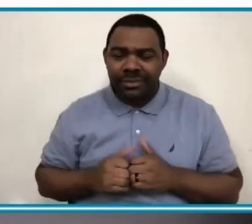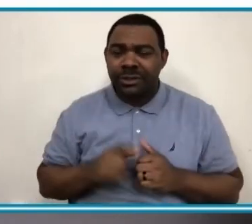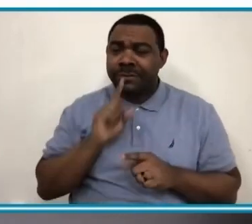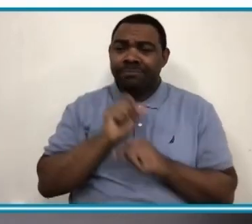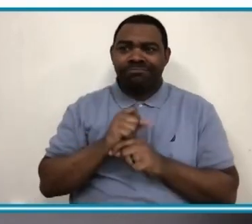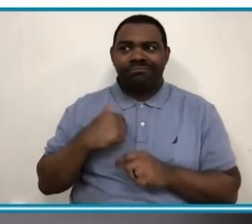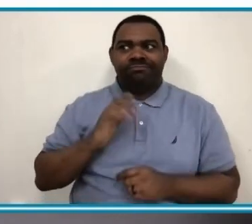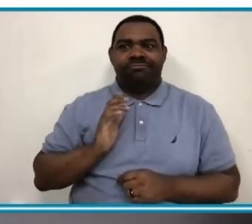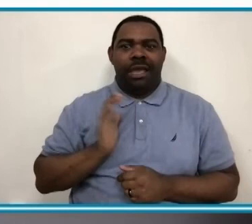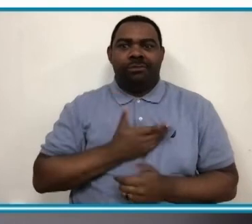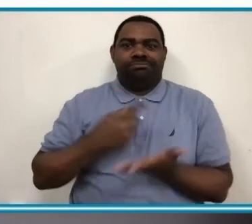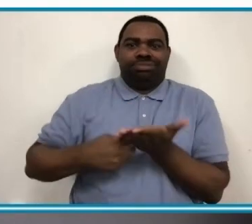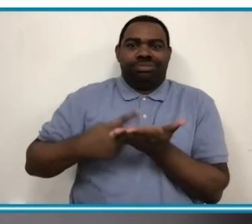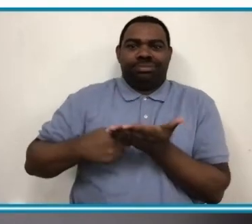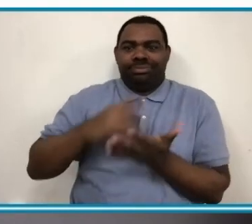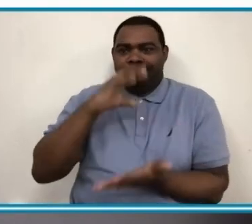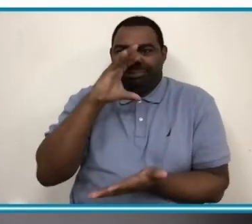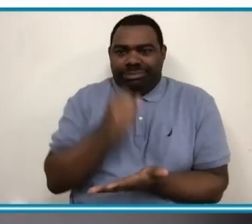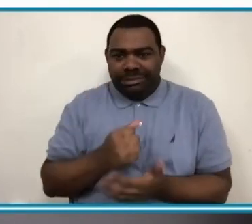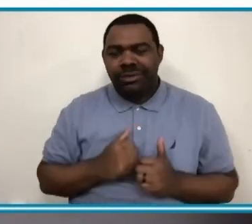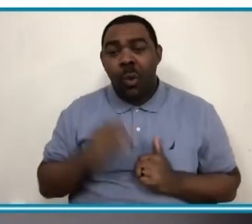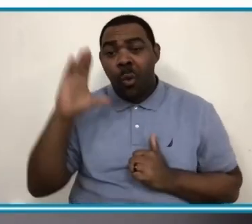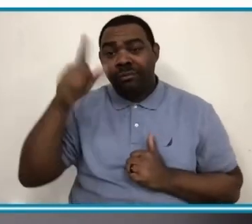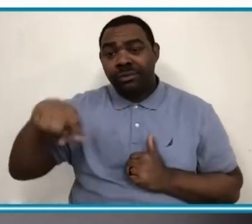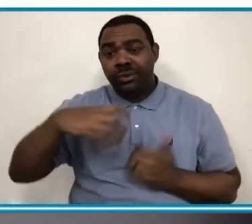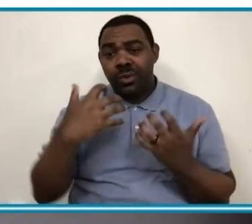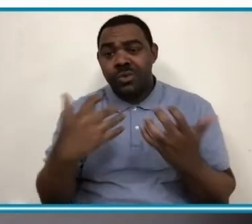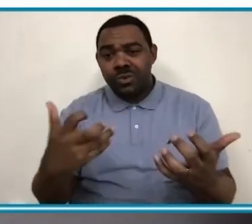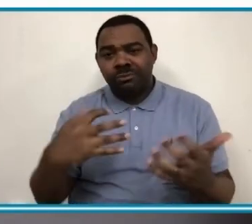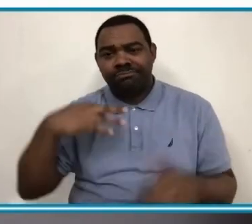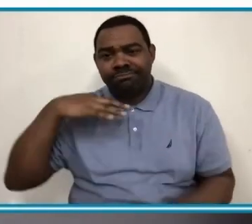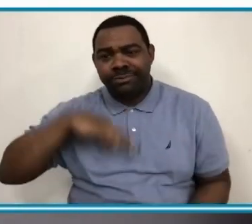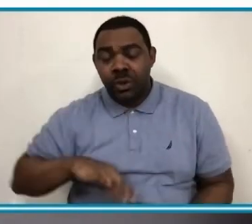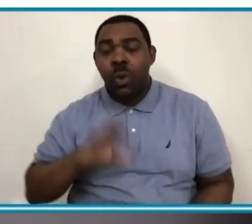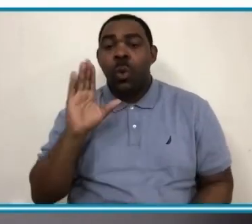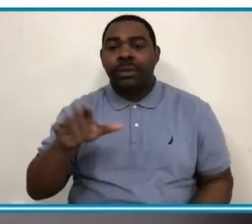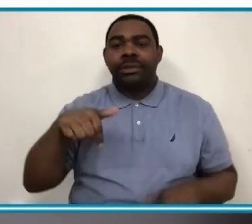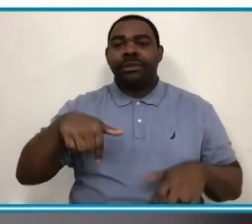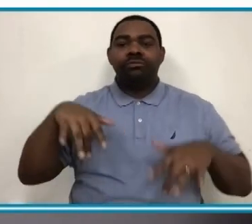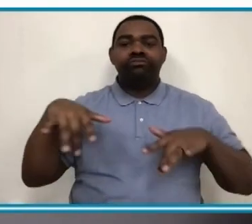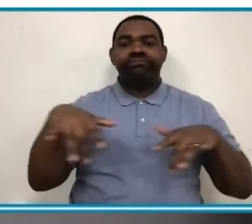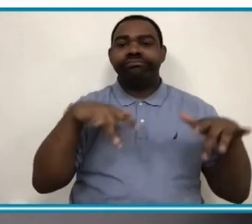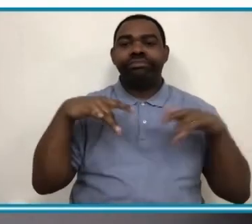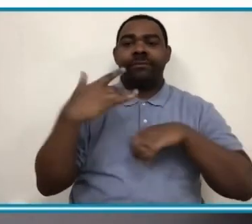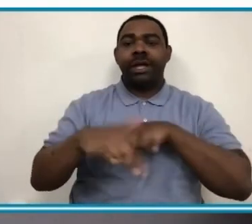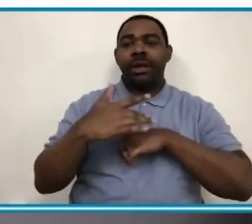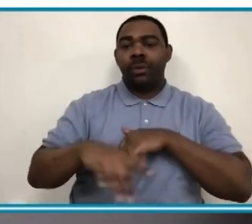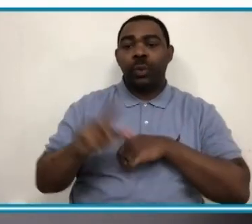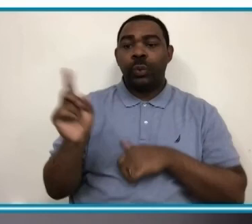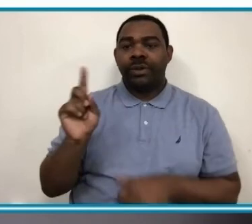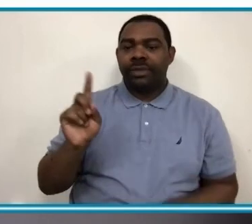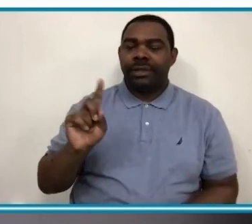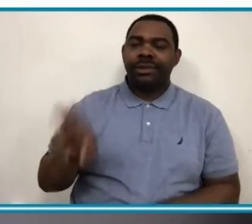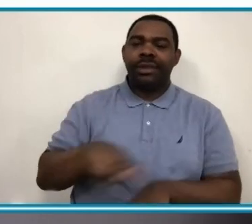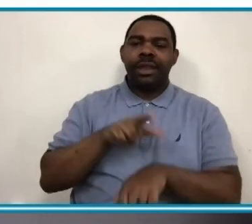Hopefully the audience has benefited. We will be making this recorded webinar available on the National Resource Center soon.